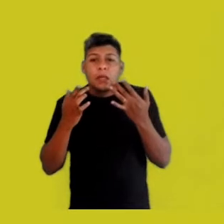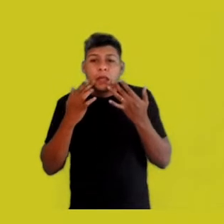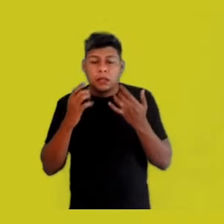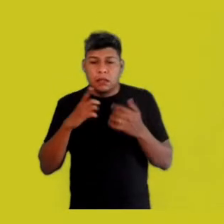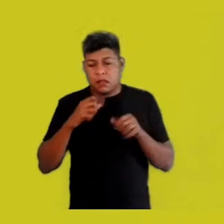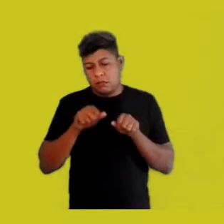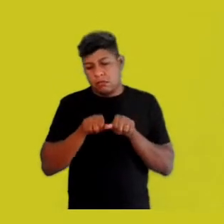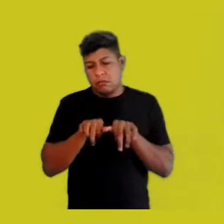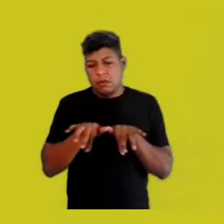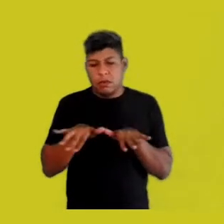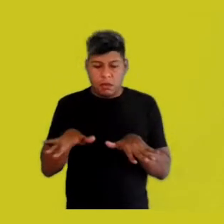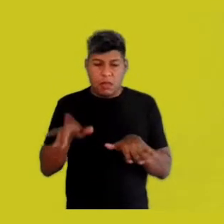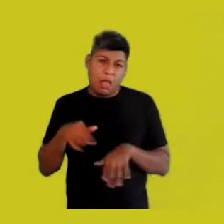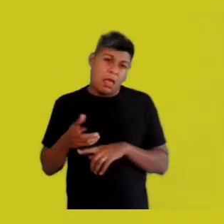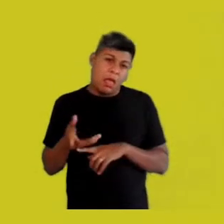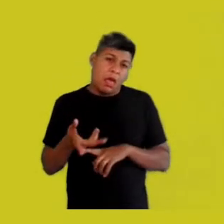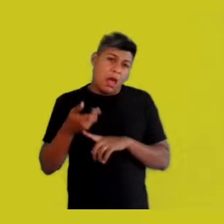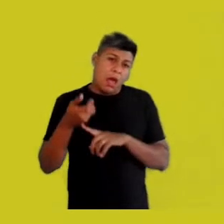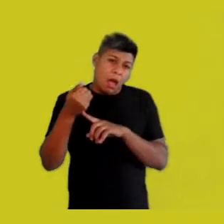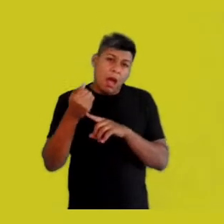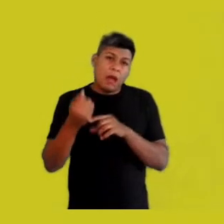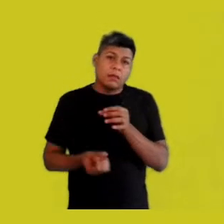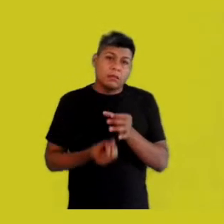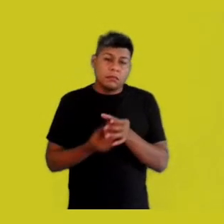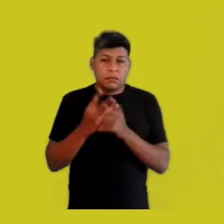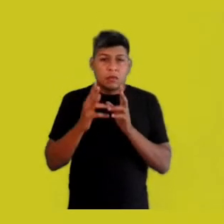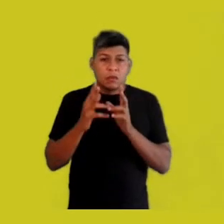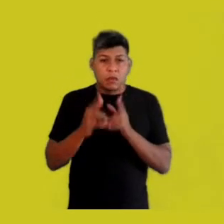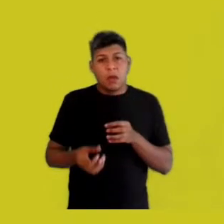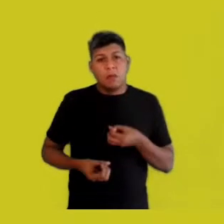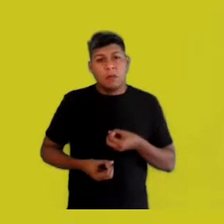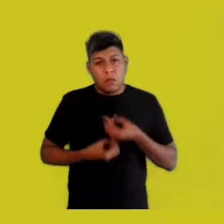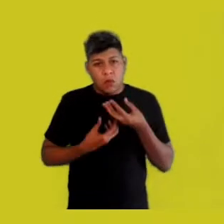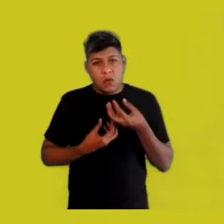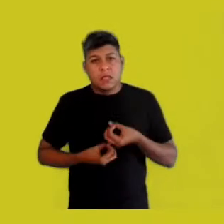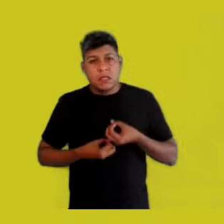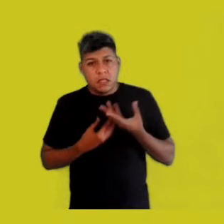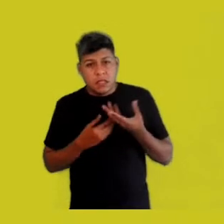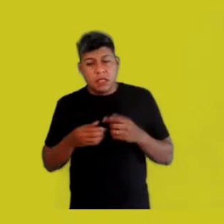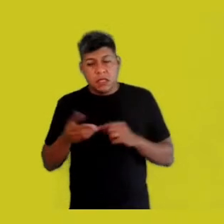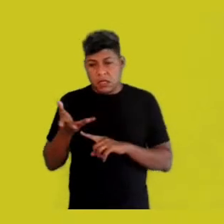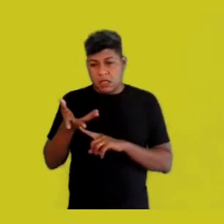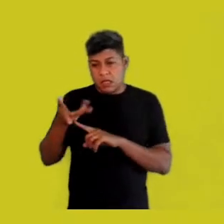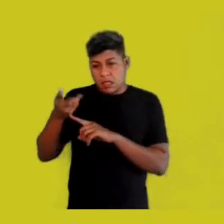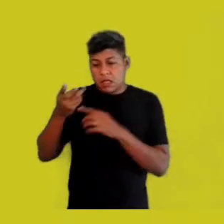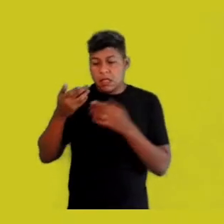It’s the art of producing, just like poetry. A poetic of theater isn’t different from a poetic of cooking, music